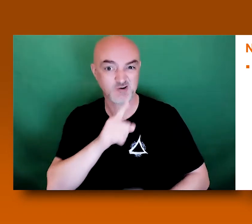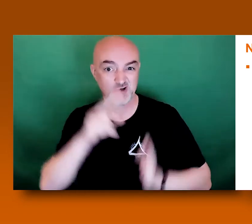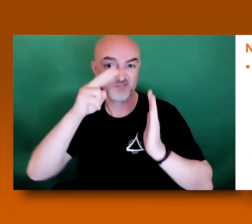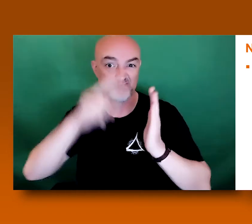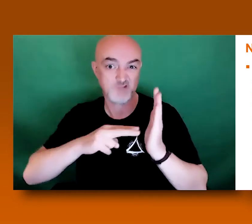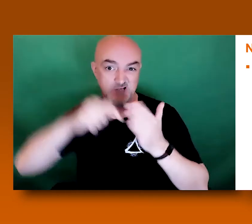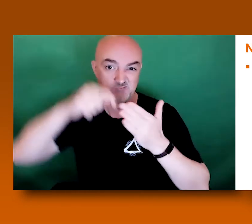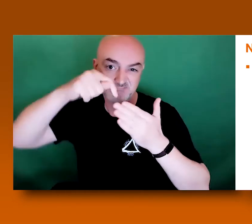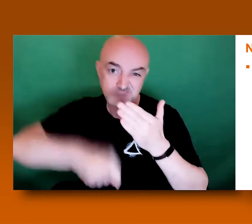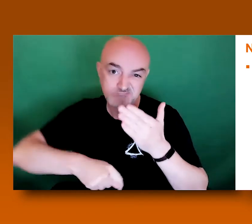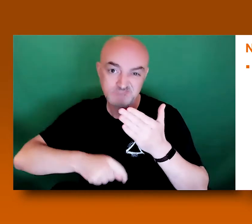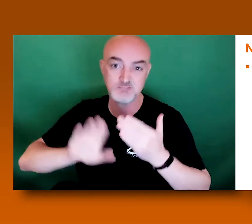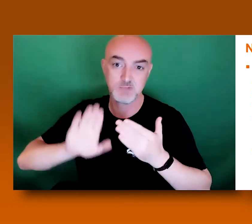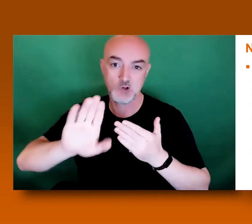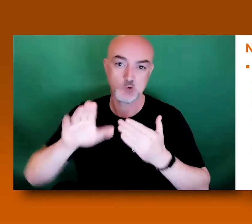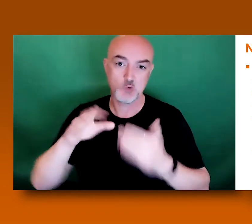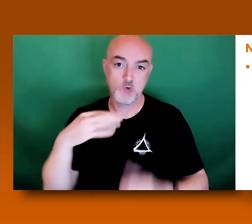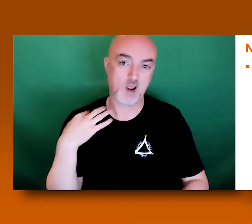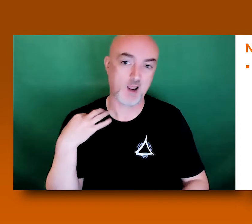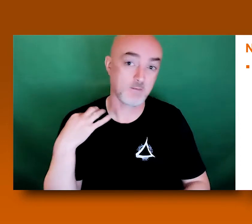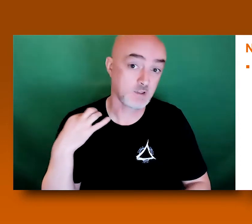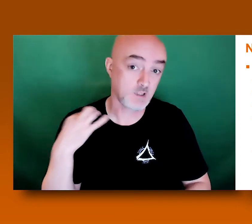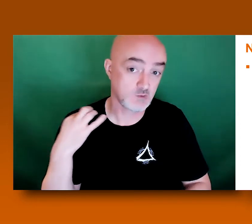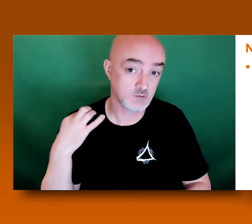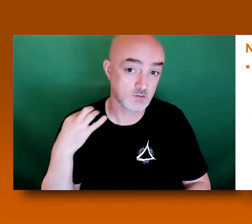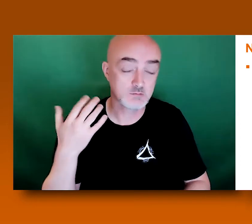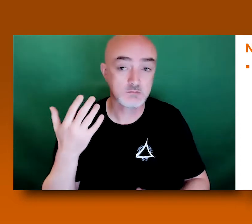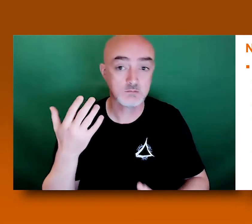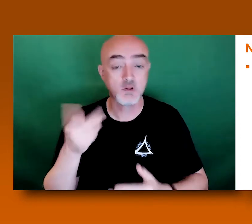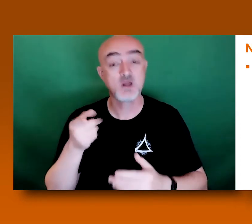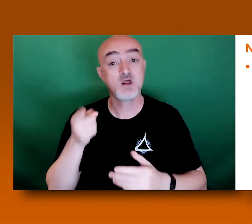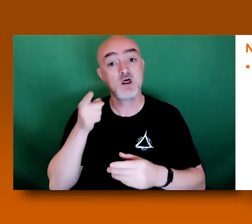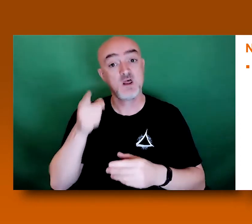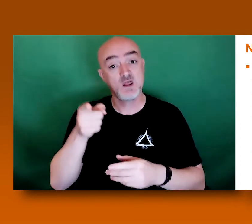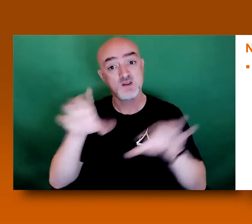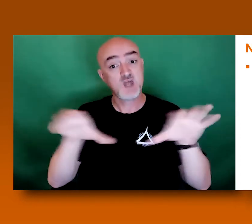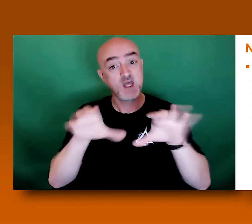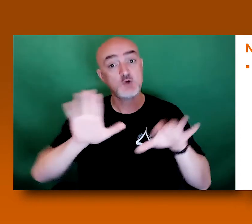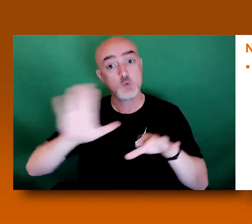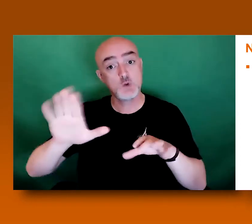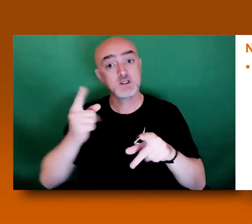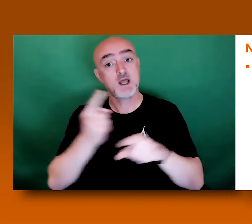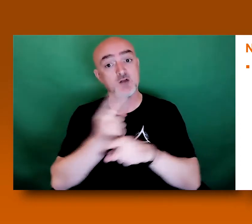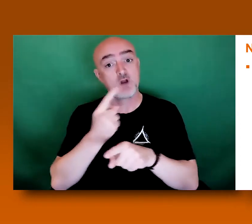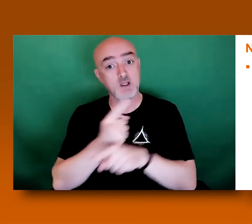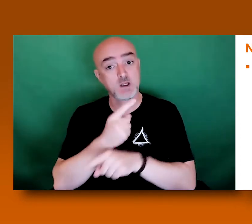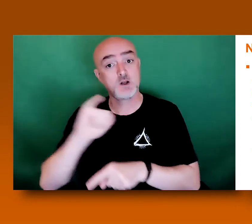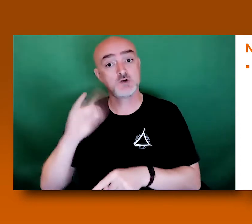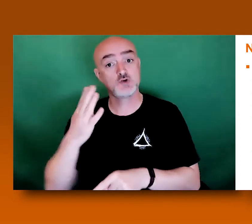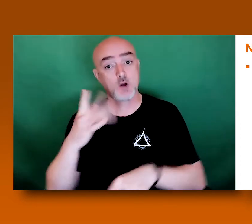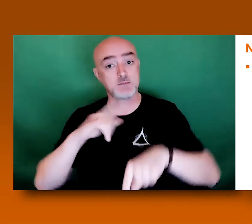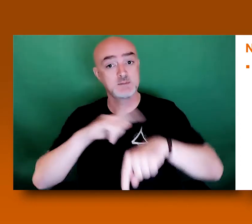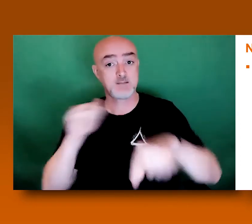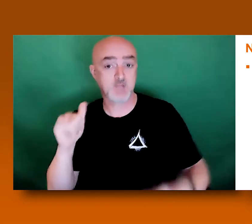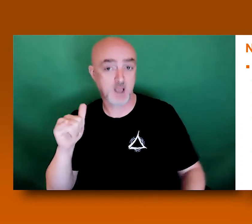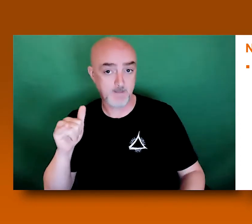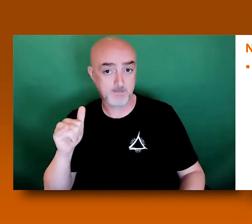actually spent the time to thoroughly look through your application. So--and they're doing it